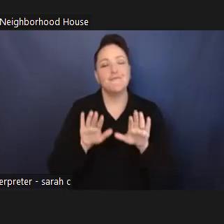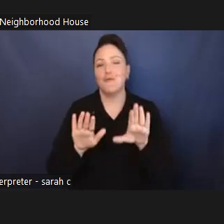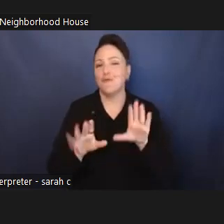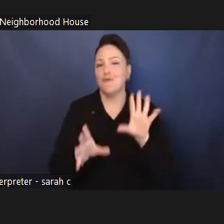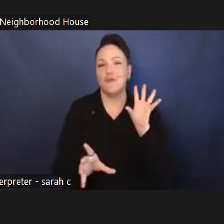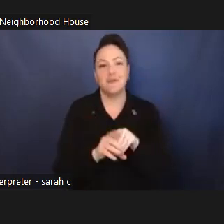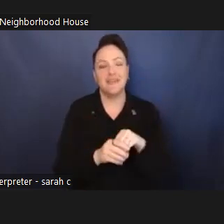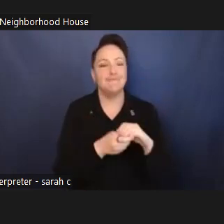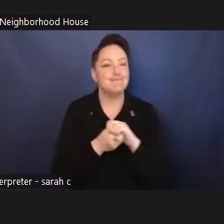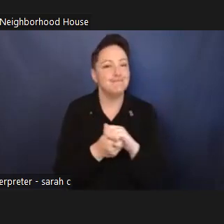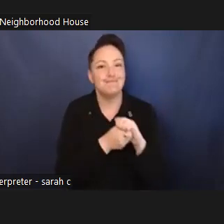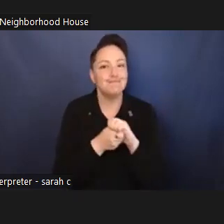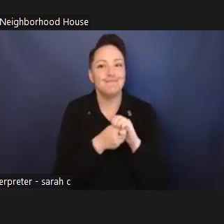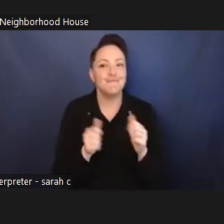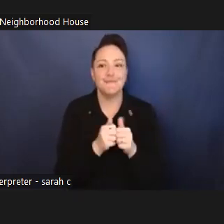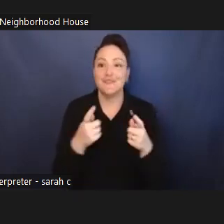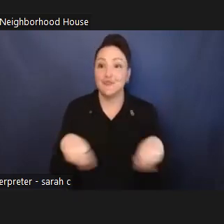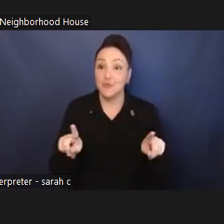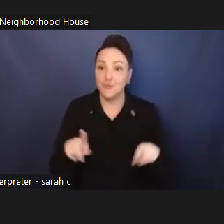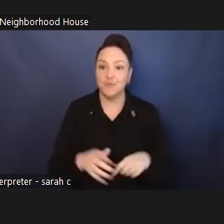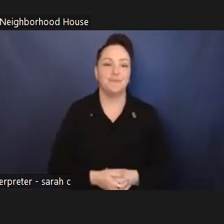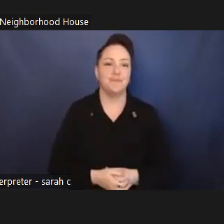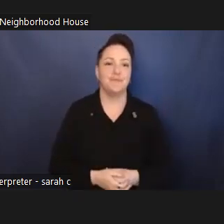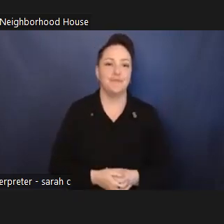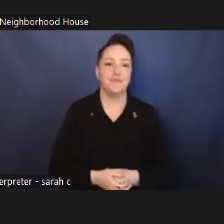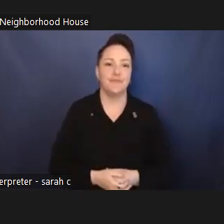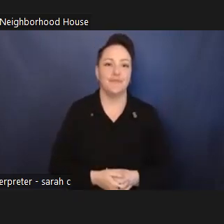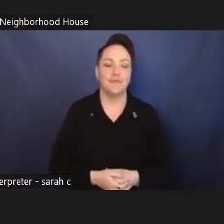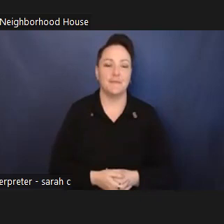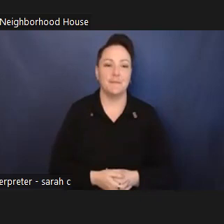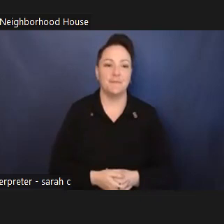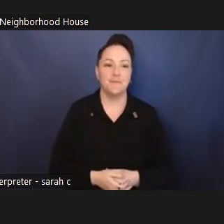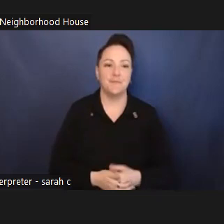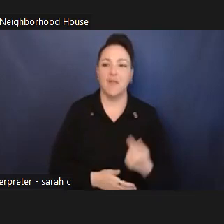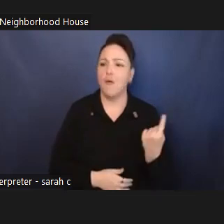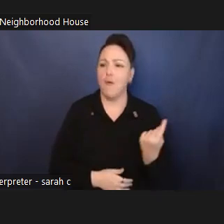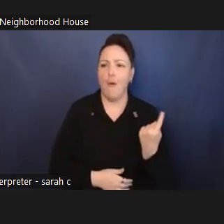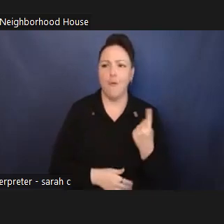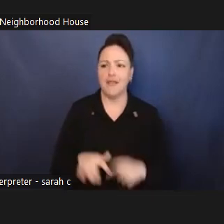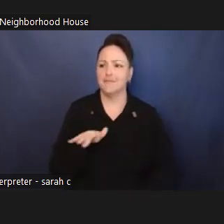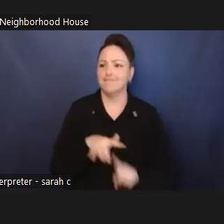I do attend all of these meetings. I just don't talk very much but maybe it's been that way if I